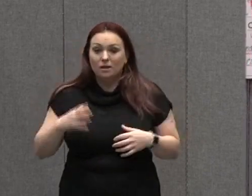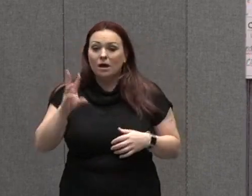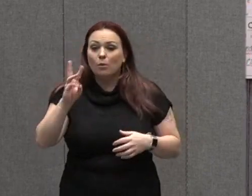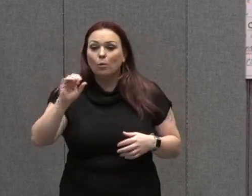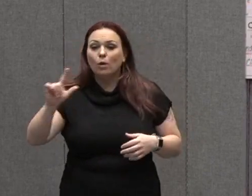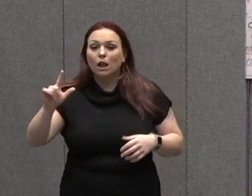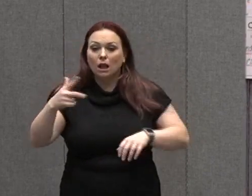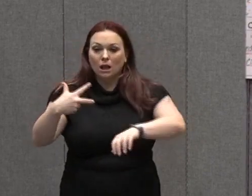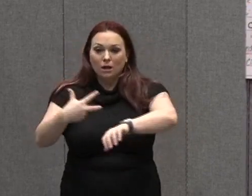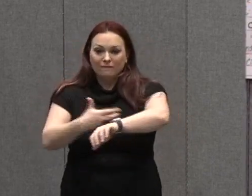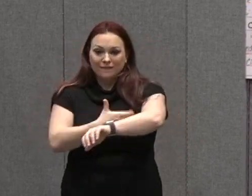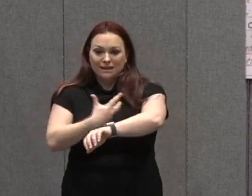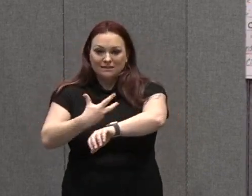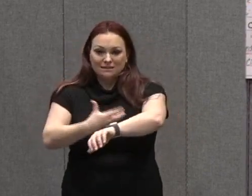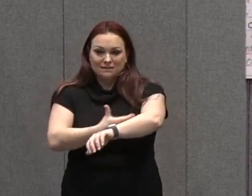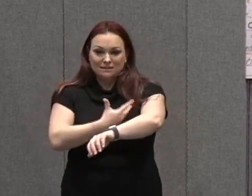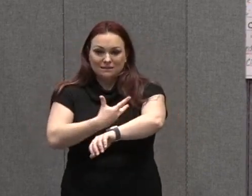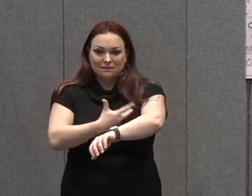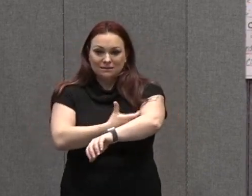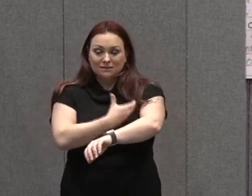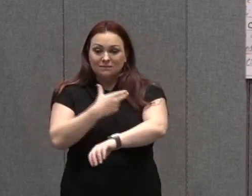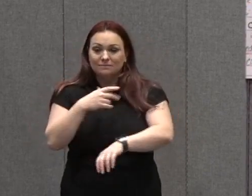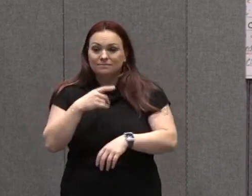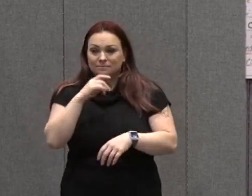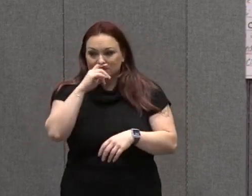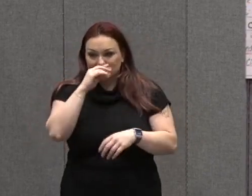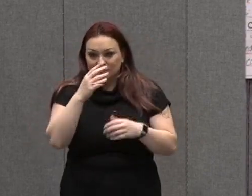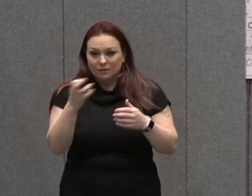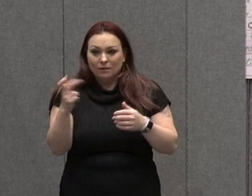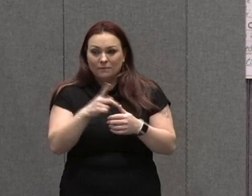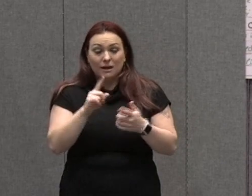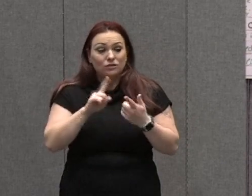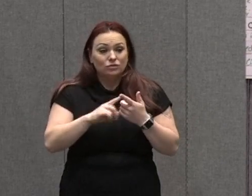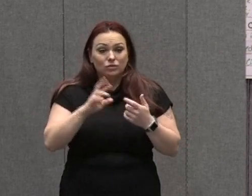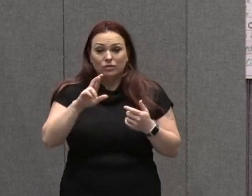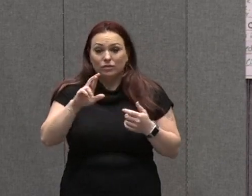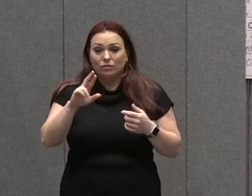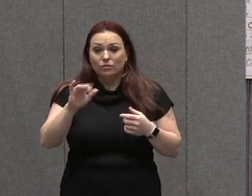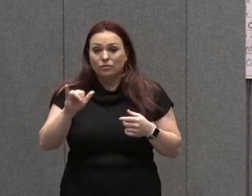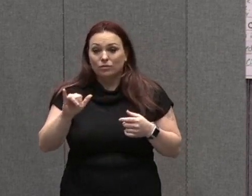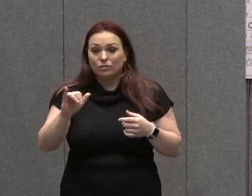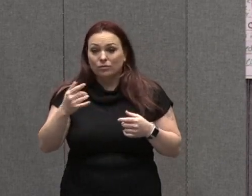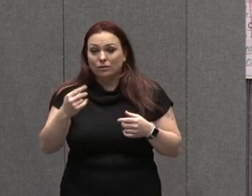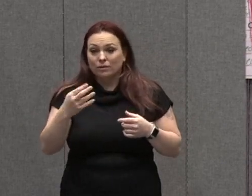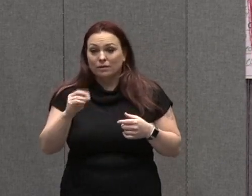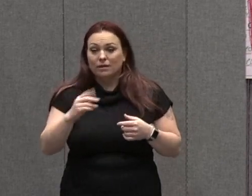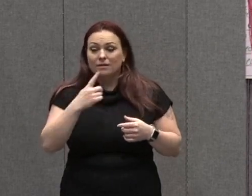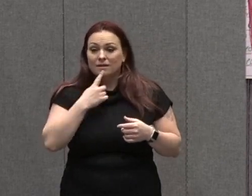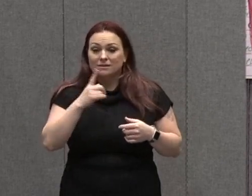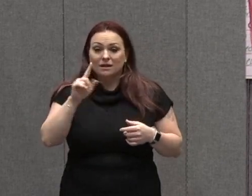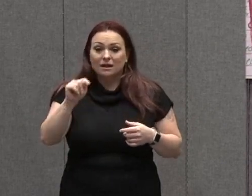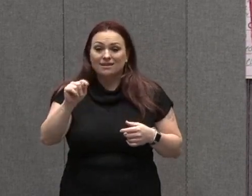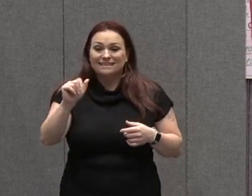The wool. - Yes. Okay so let's go back to the rhythm. Let's say it in tati's and ta's. So this is a tati, that's a tati,